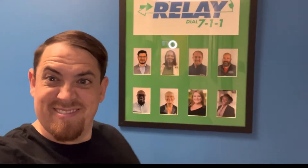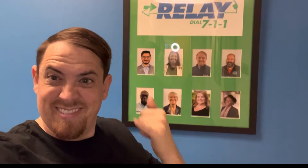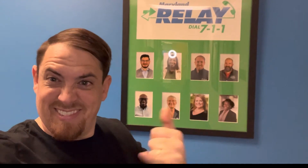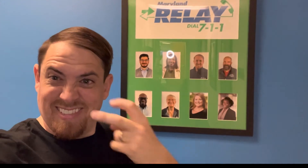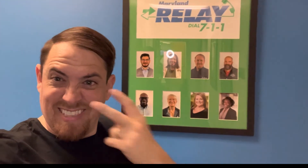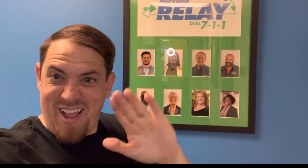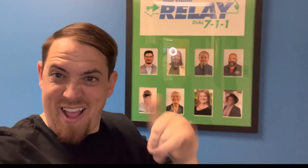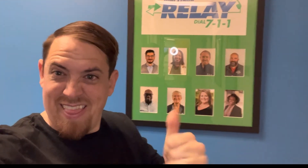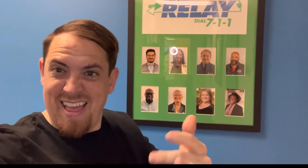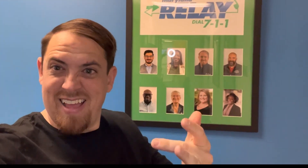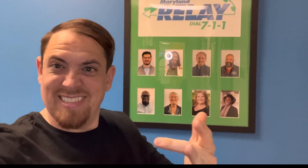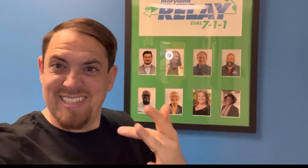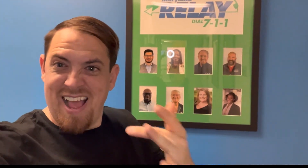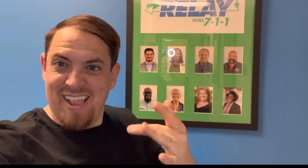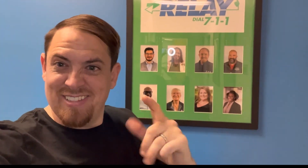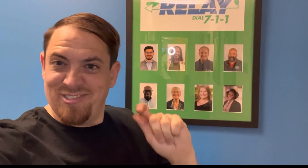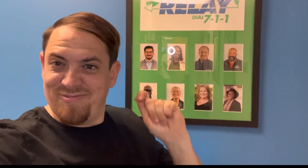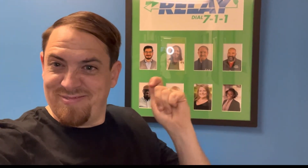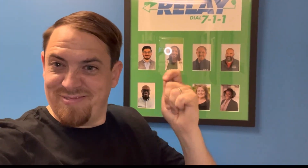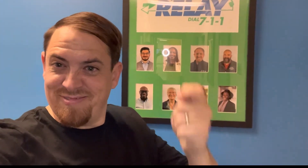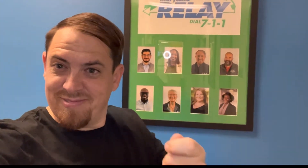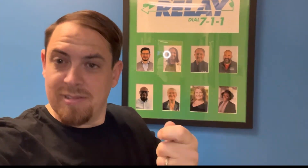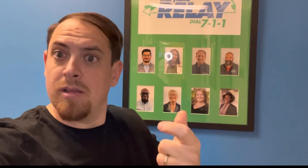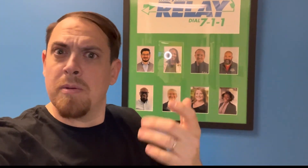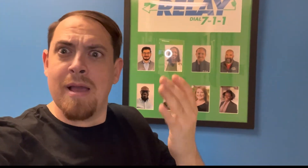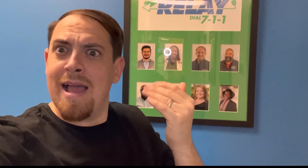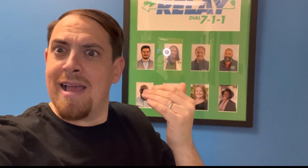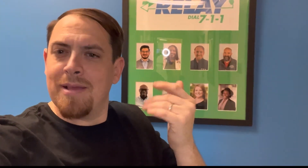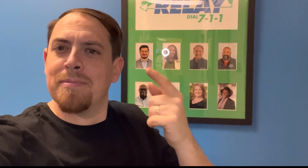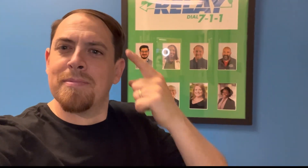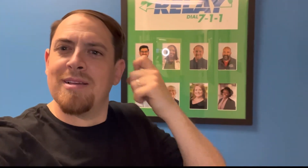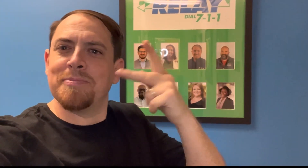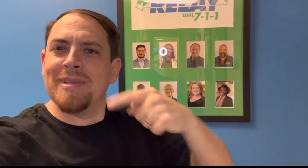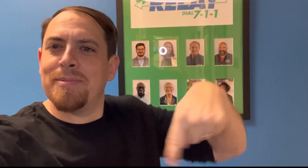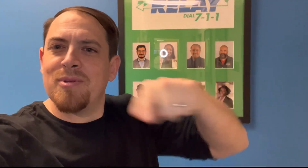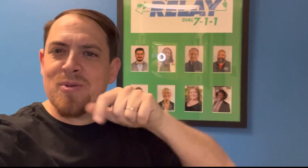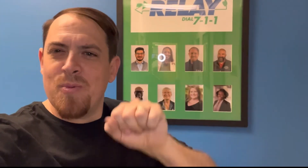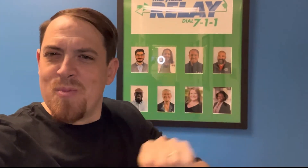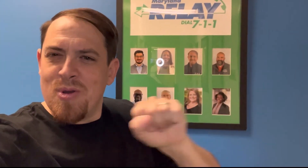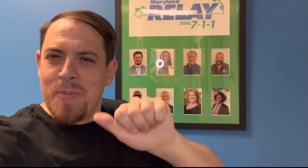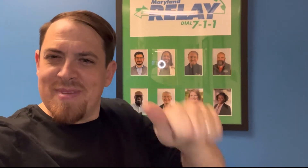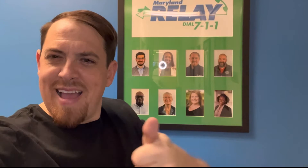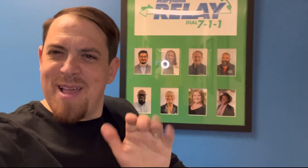So, you can see the evolution of TTY technology which was really due to the work of all the